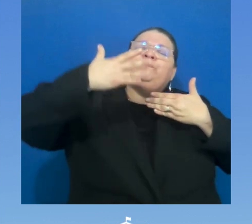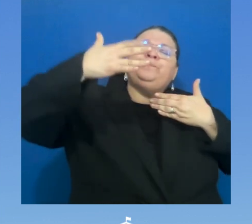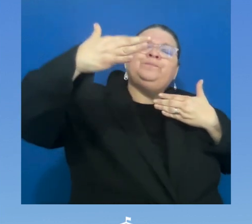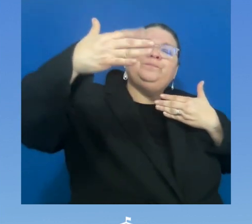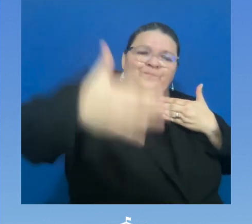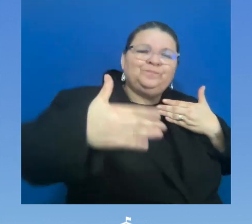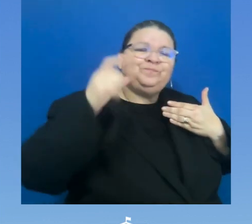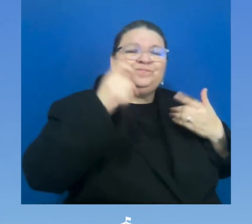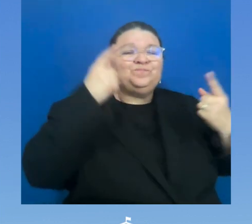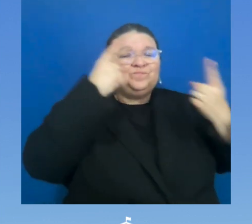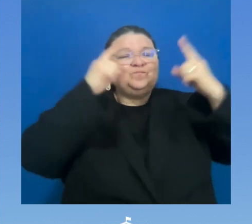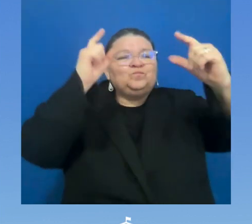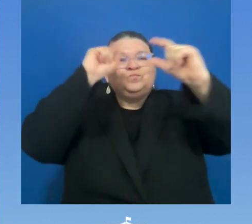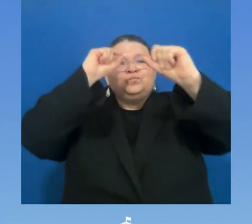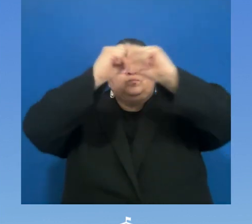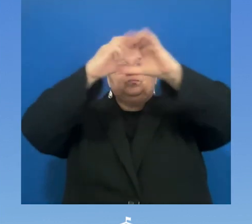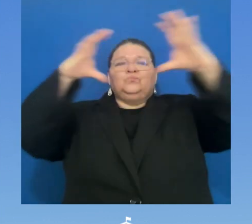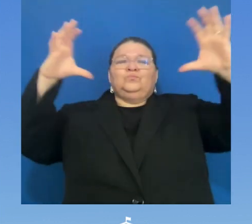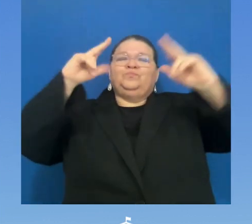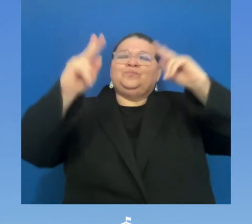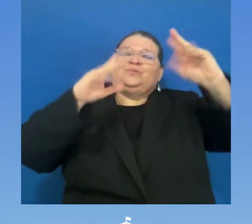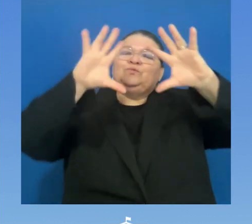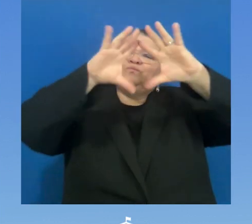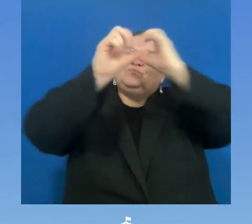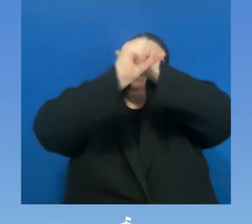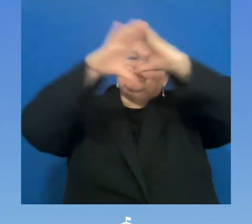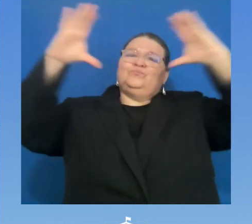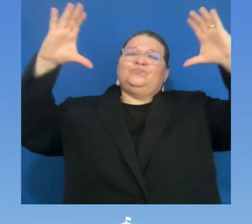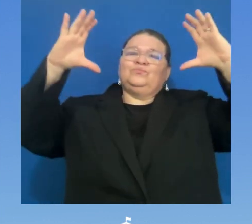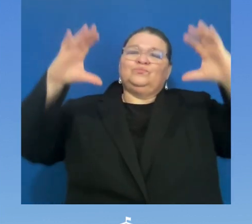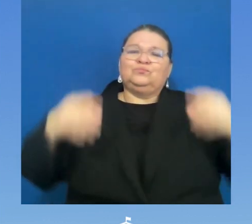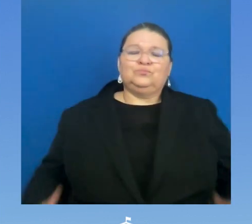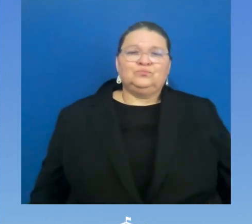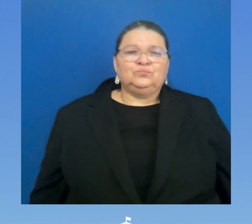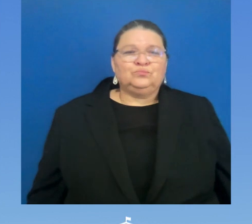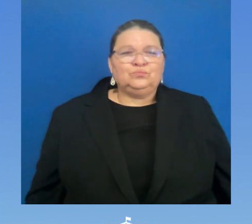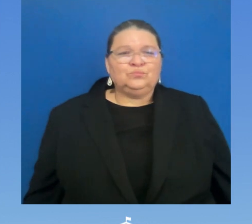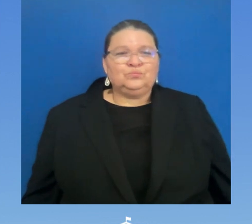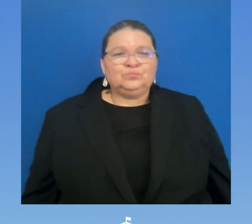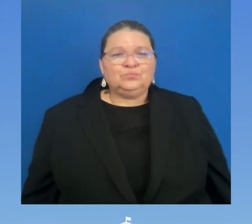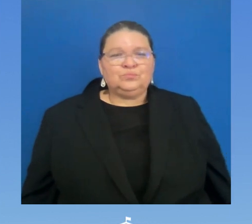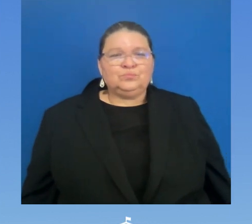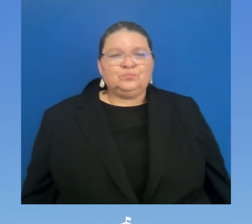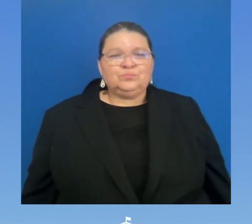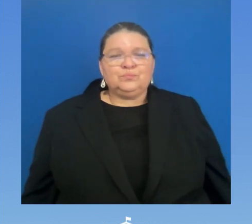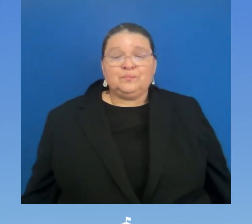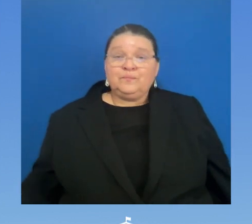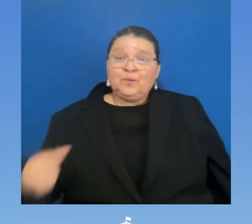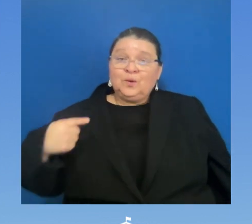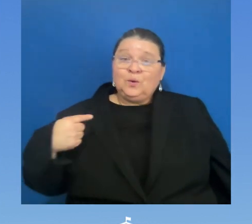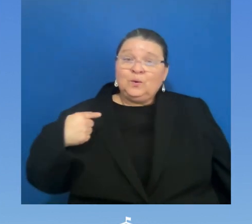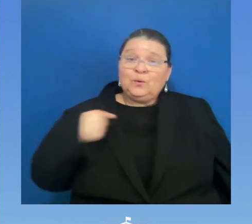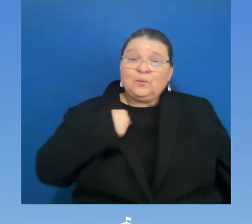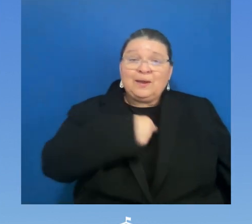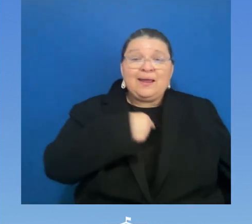because we know that we come from a long line of fighters and, you know, women who fought for equality